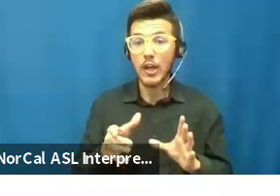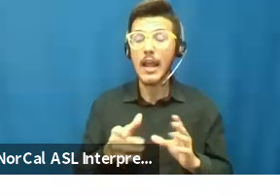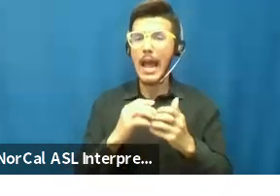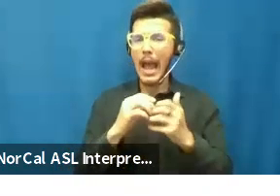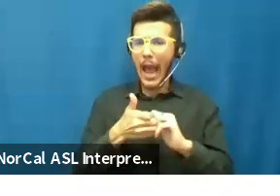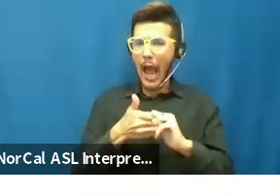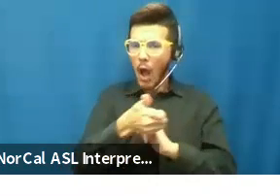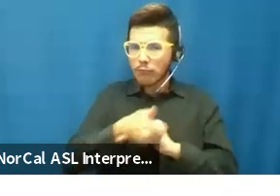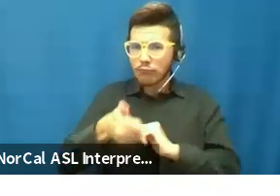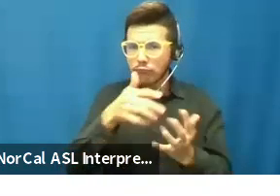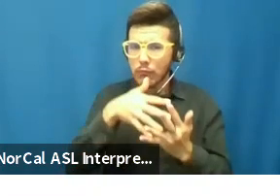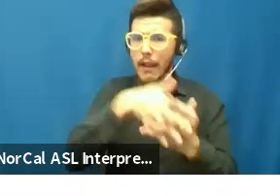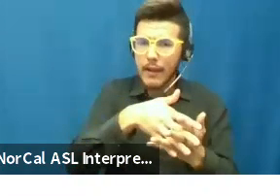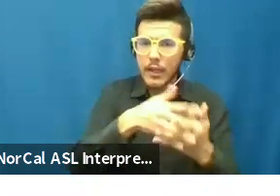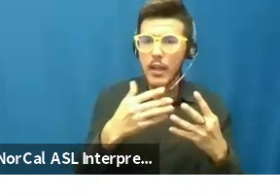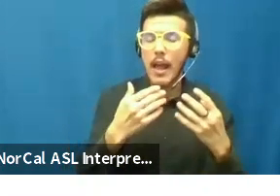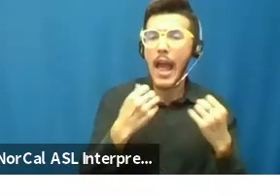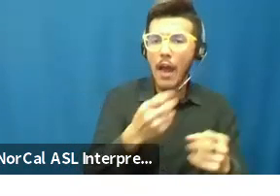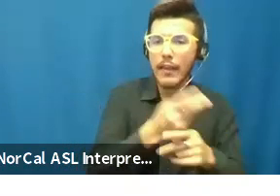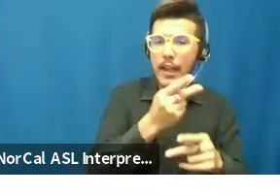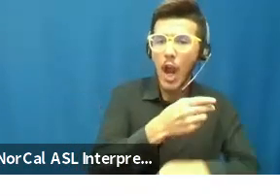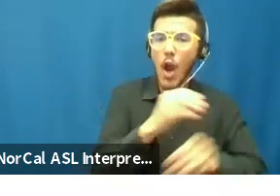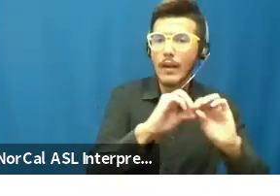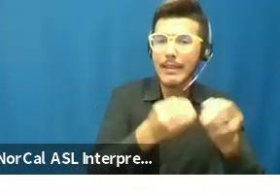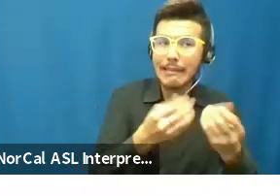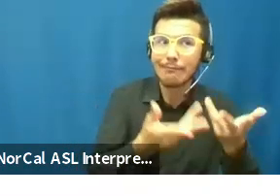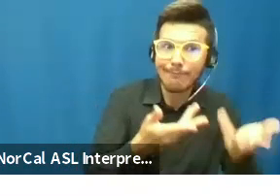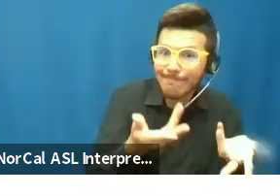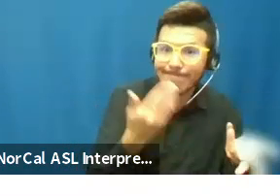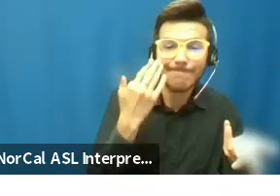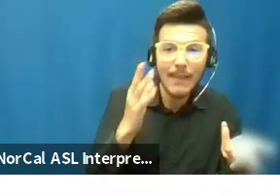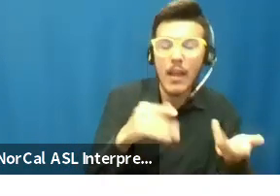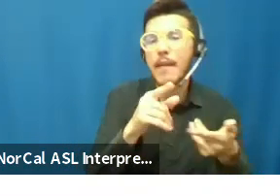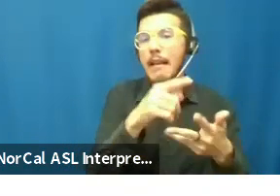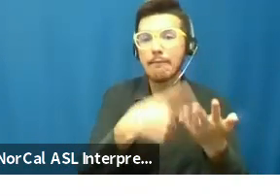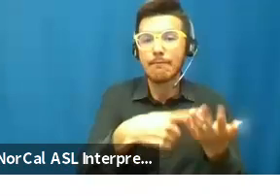into healthcare organizations, including what types of roles and responsibilities they have